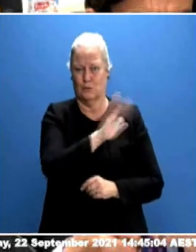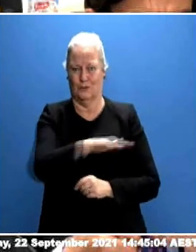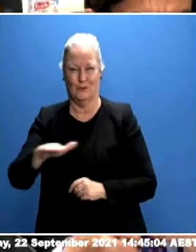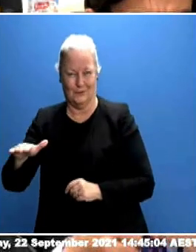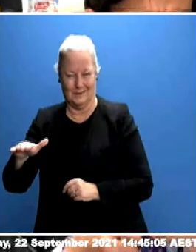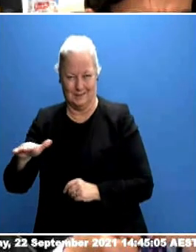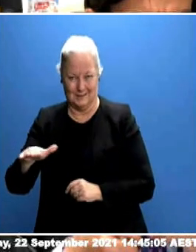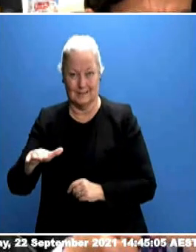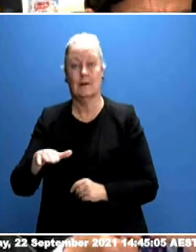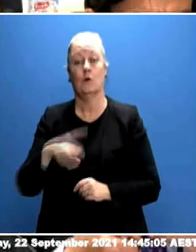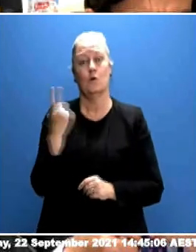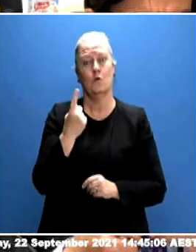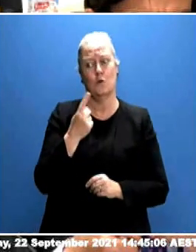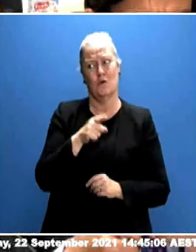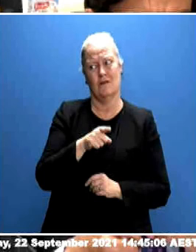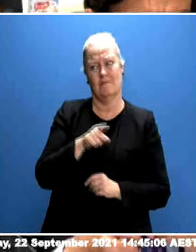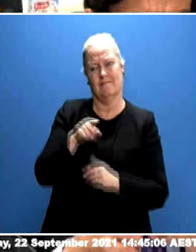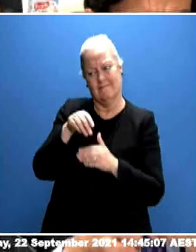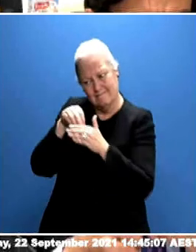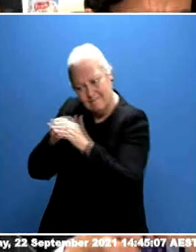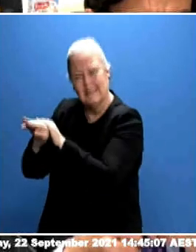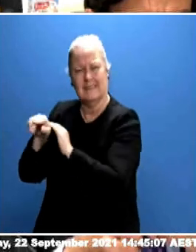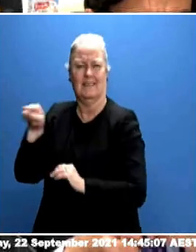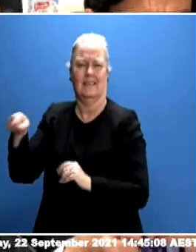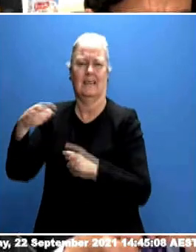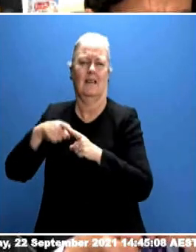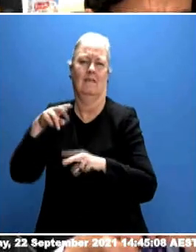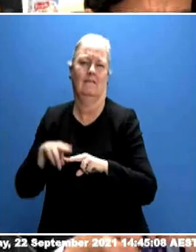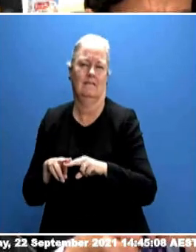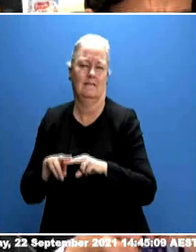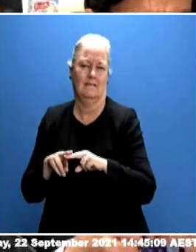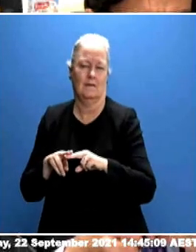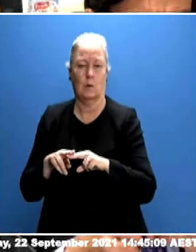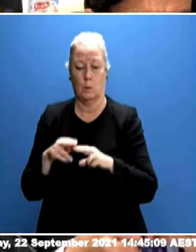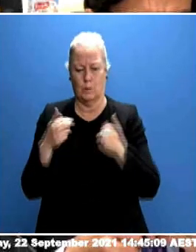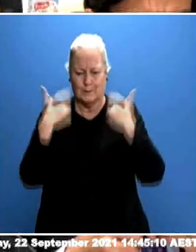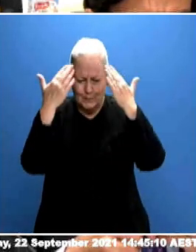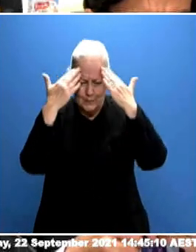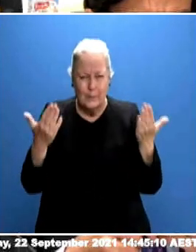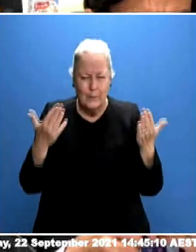who entered the Kath French Centre, but we don't know --- and we have the percentage marked